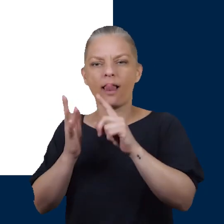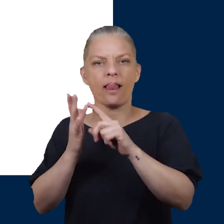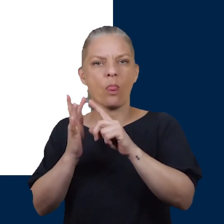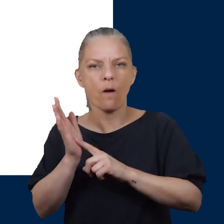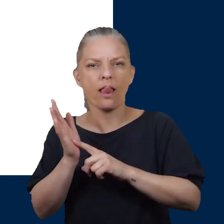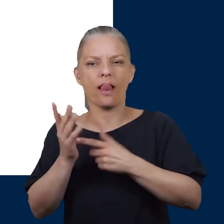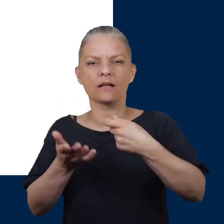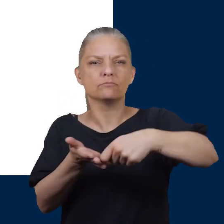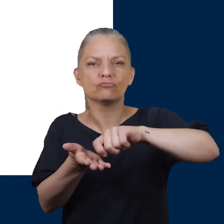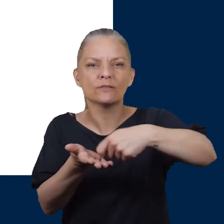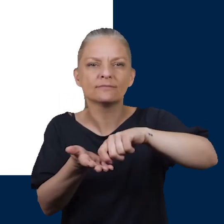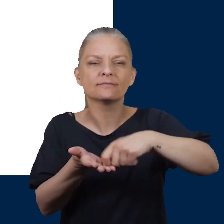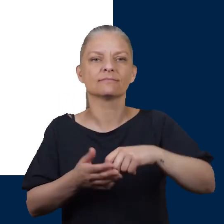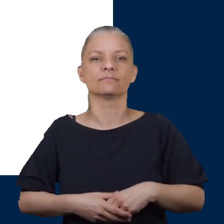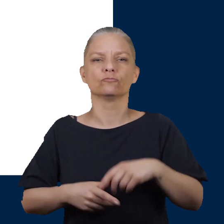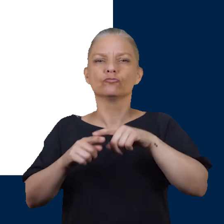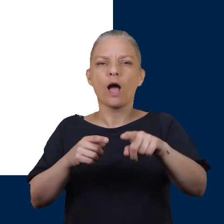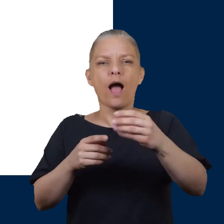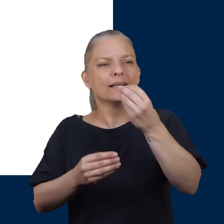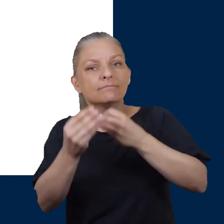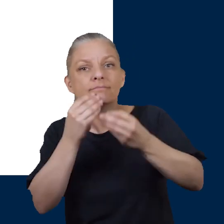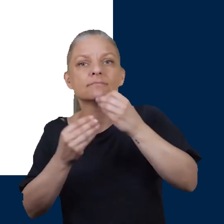Try to eat these foods less often and in small quantities.